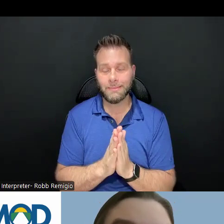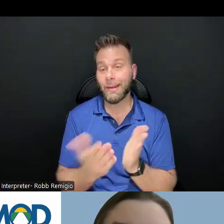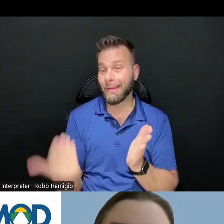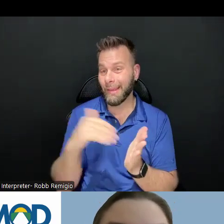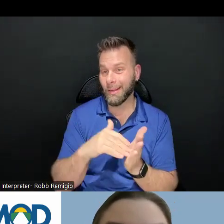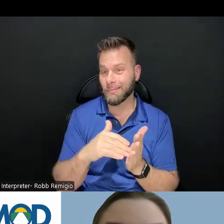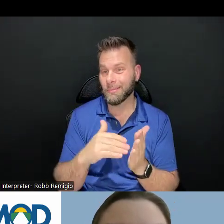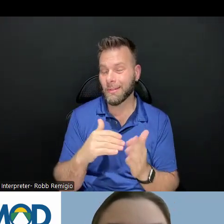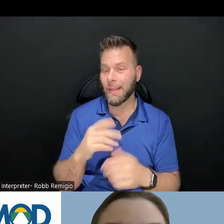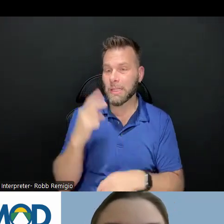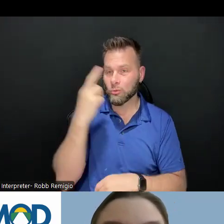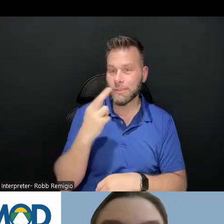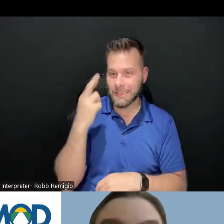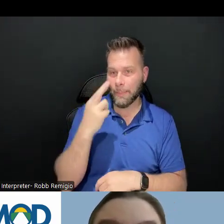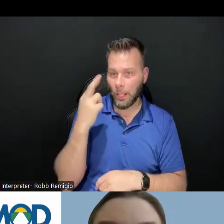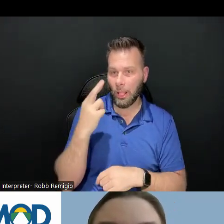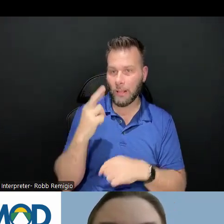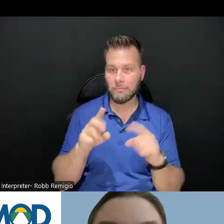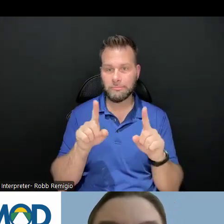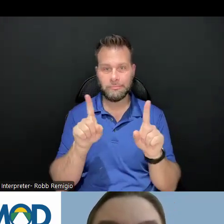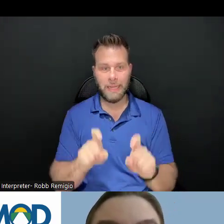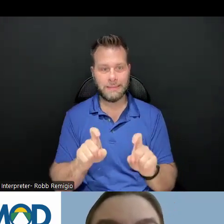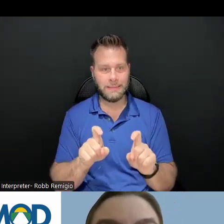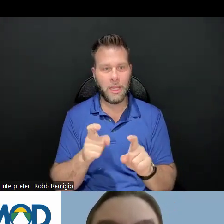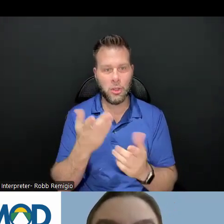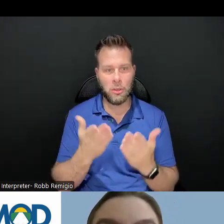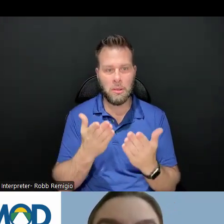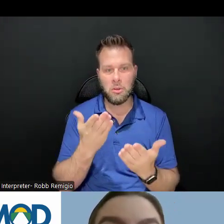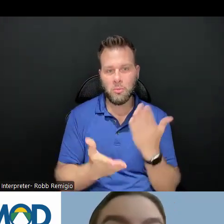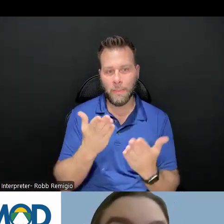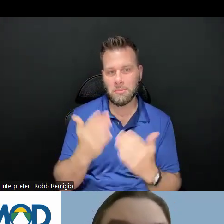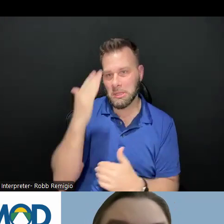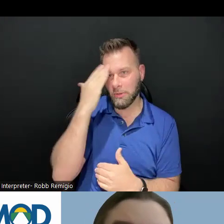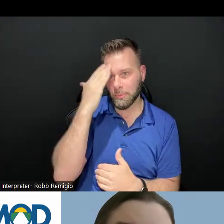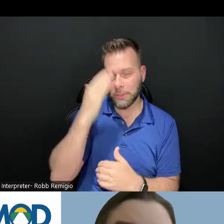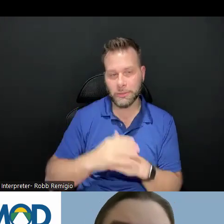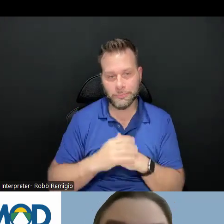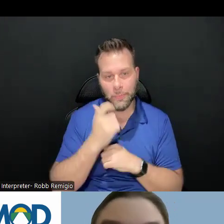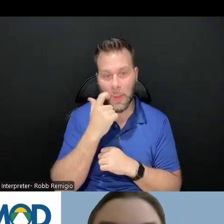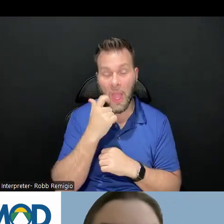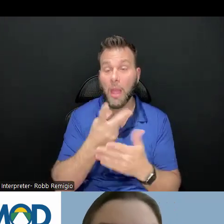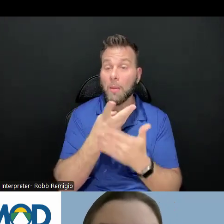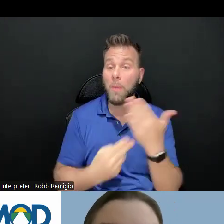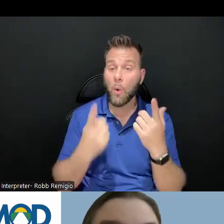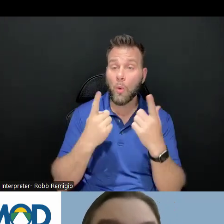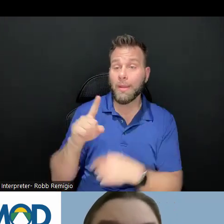is being requested. Again, it is that reasonableness test you probably are familiar with. Both of effective